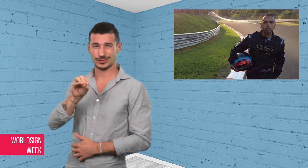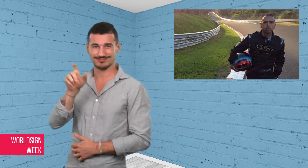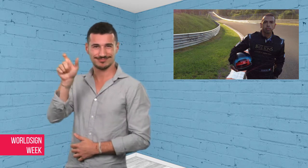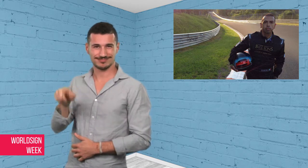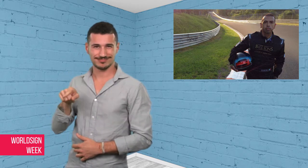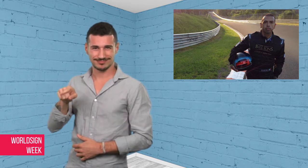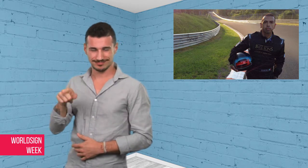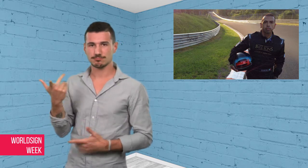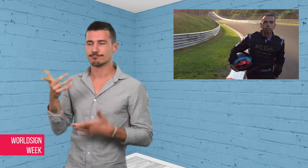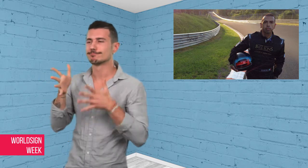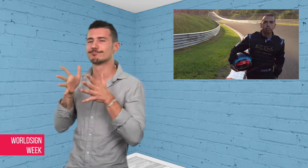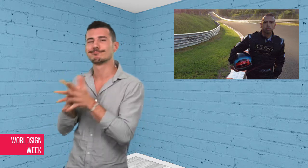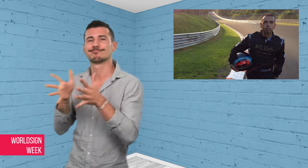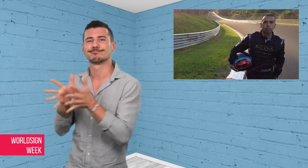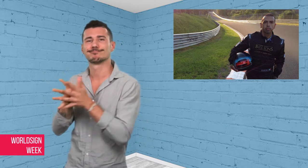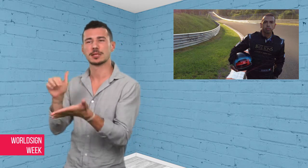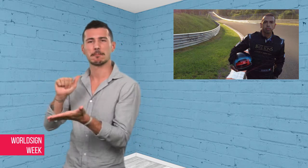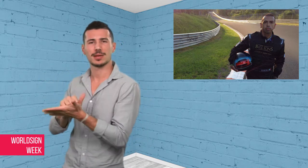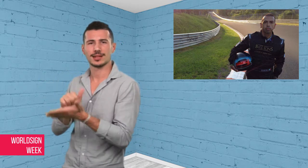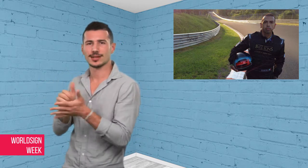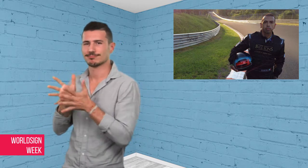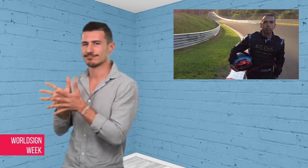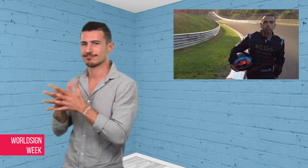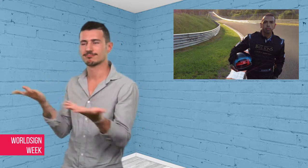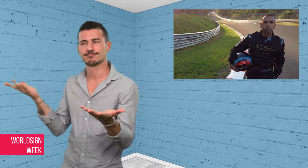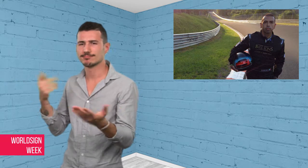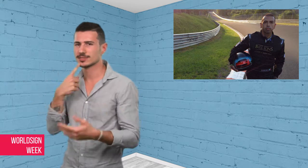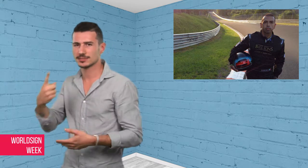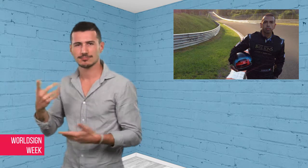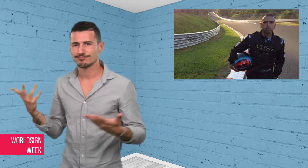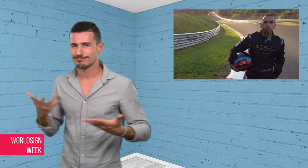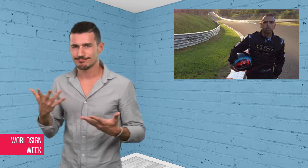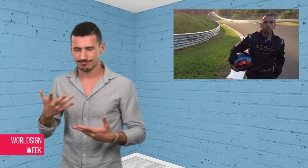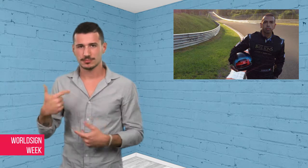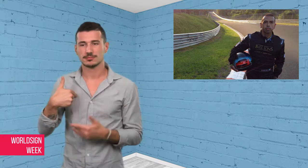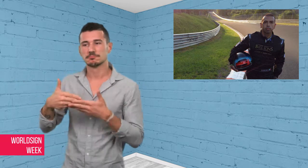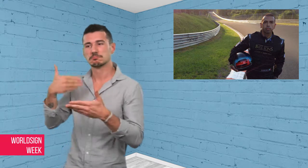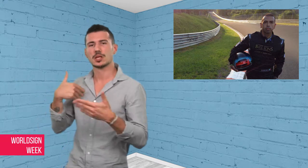should be practiced first, Fabio told media after